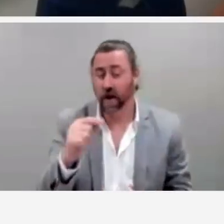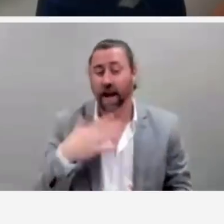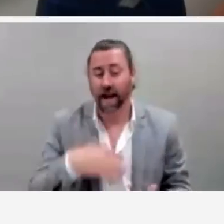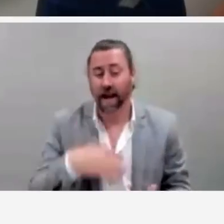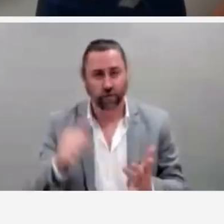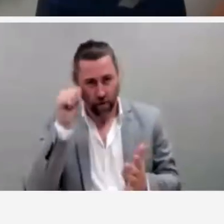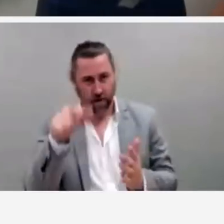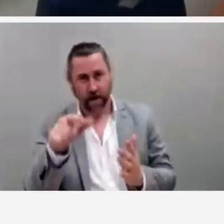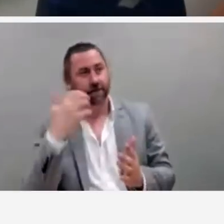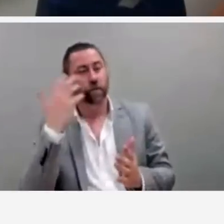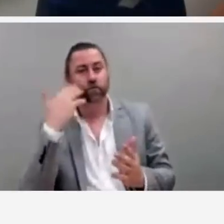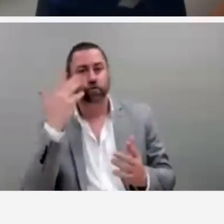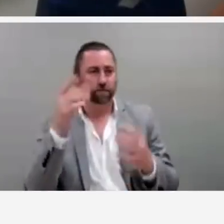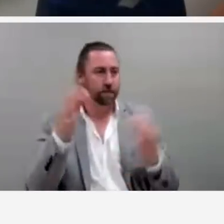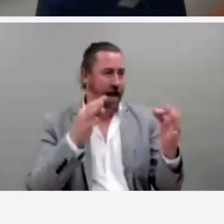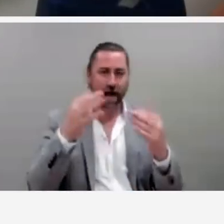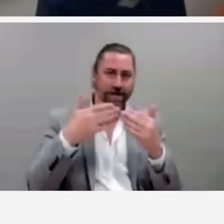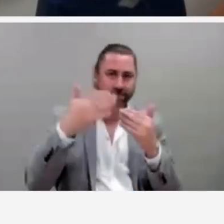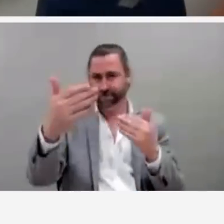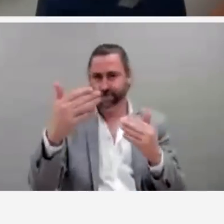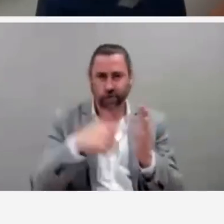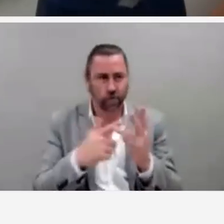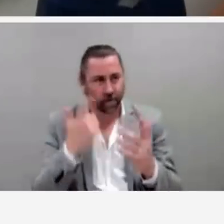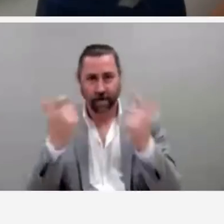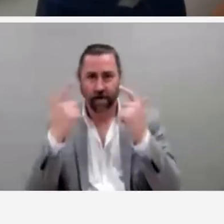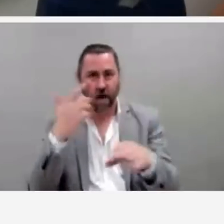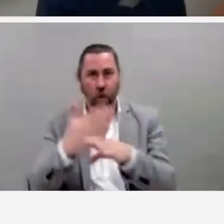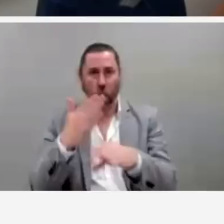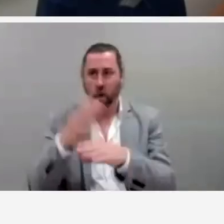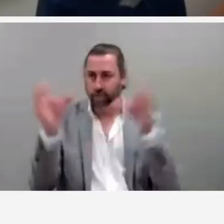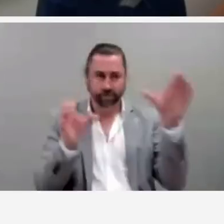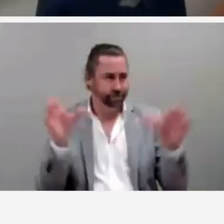future directions and I think will underline the